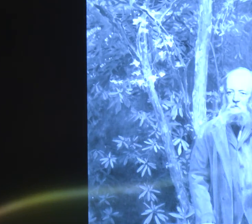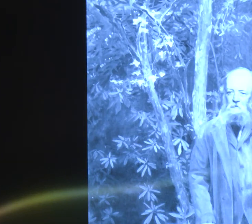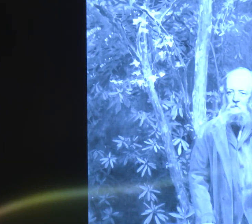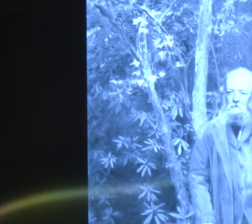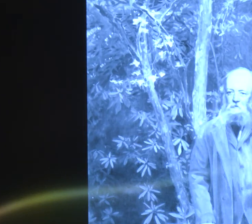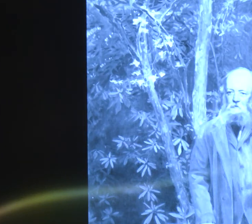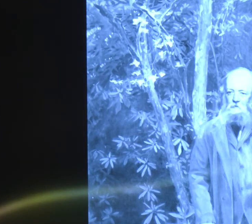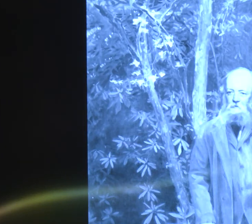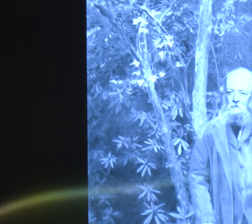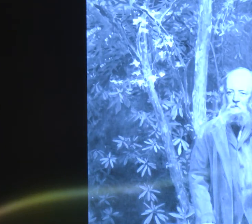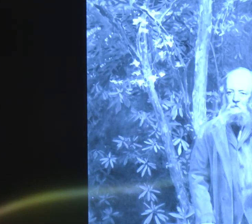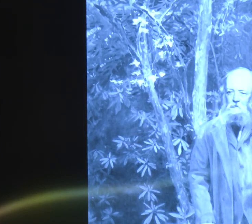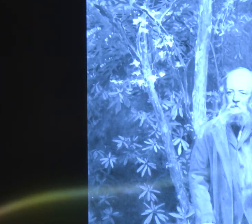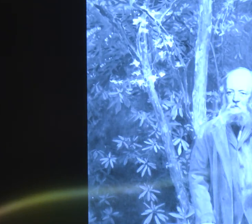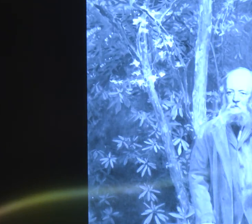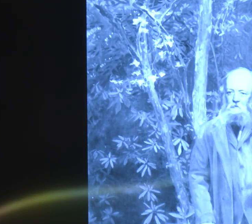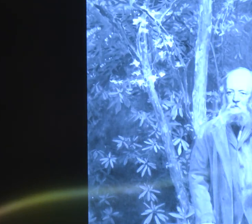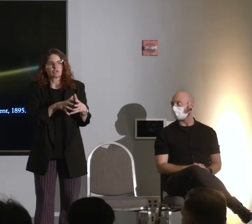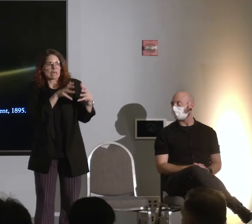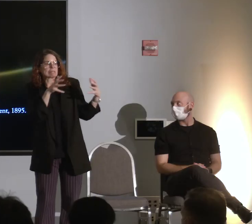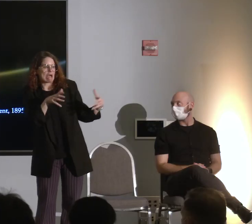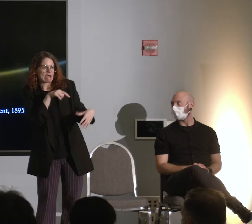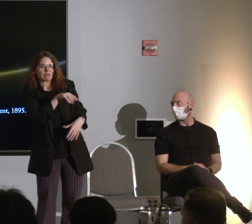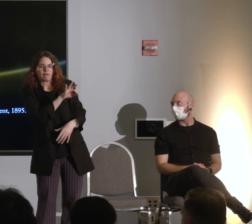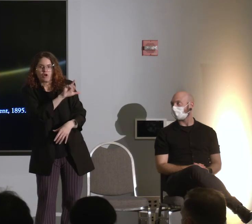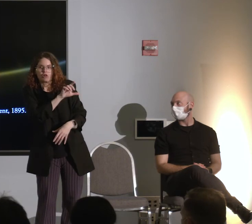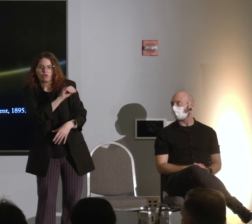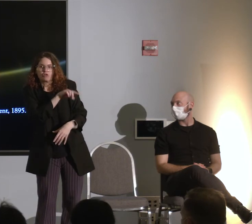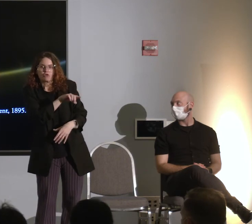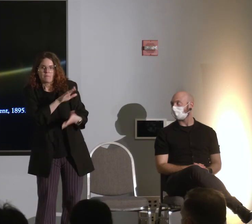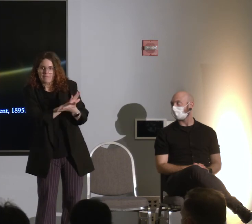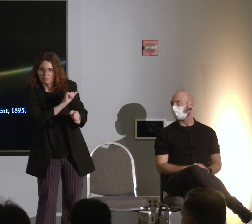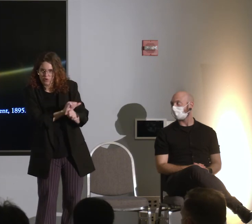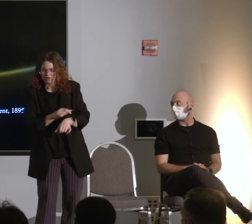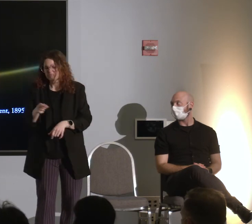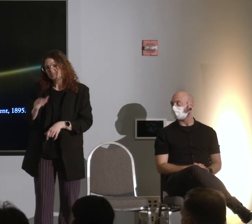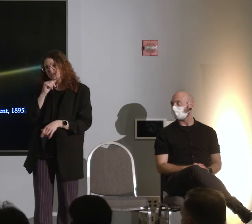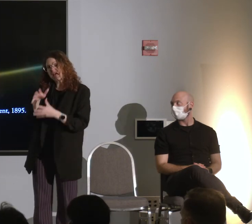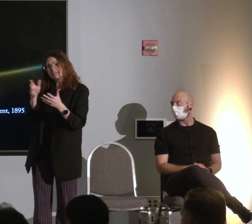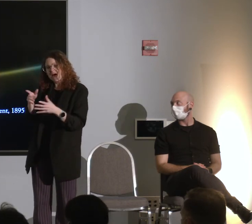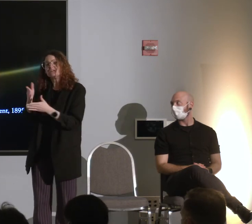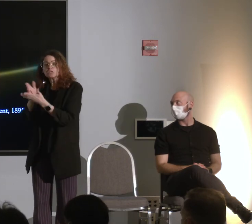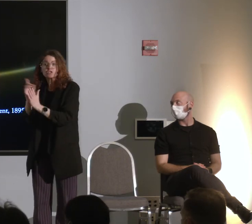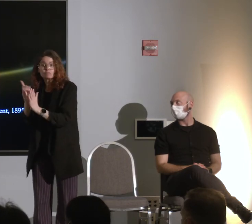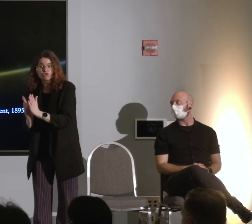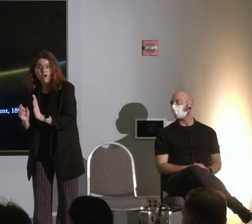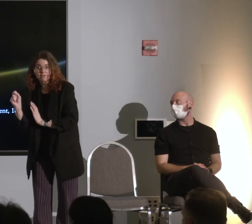There is a lot of Olmstead paperwork, not so much Richardson, although there are many, many drawings. And I tried to find where their paths